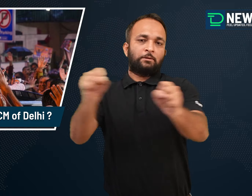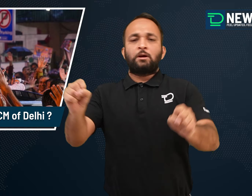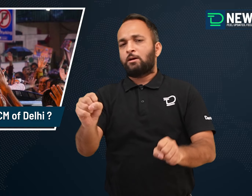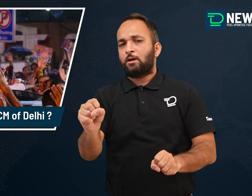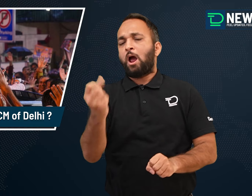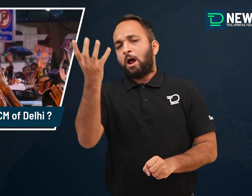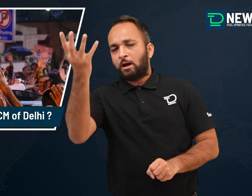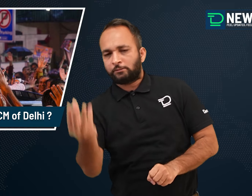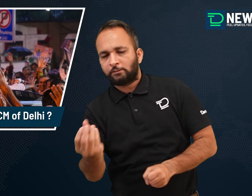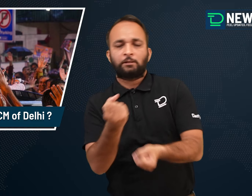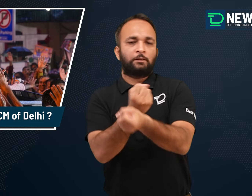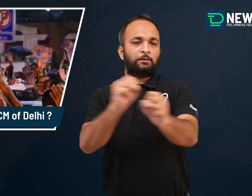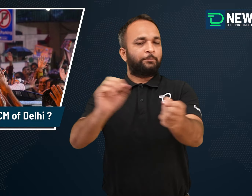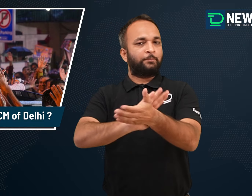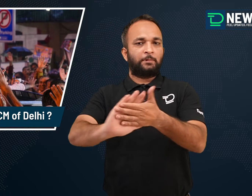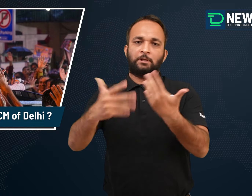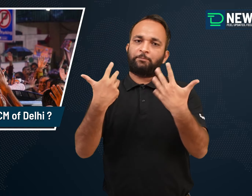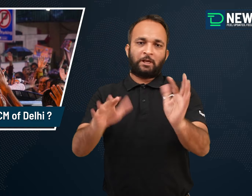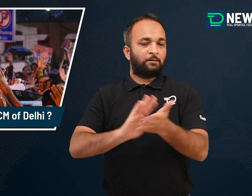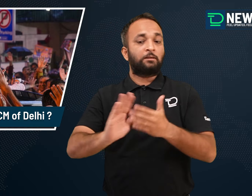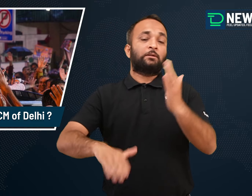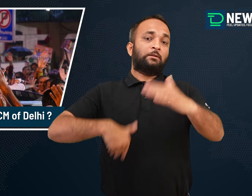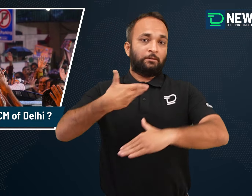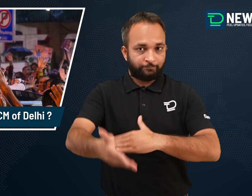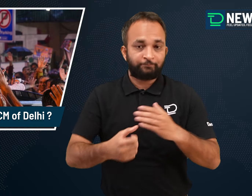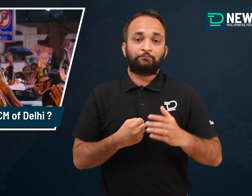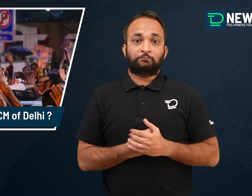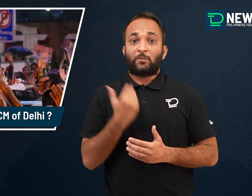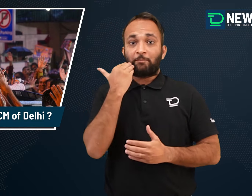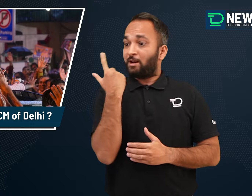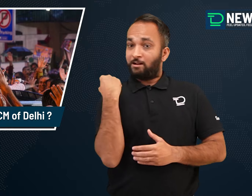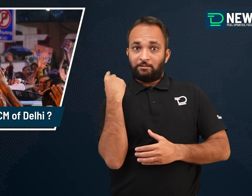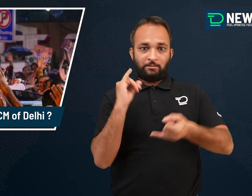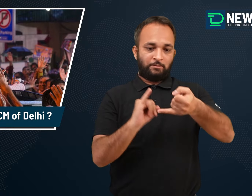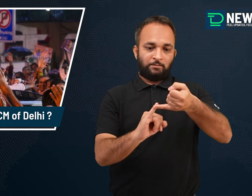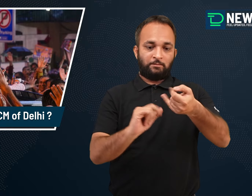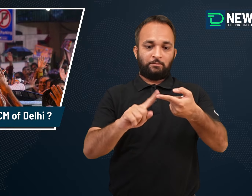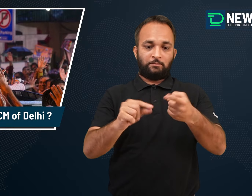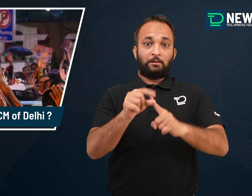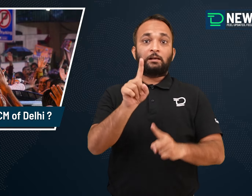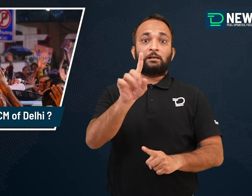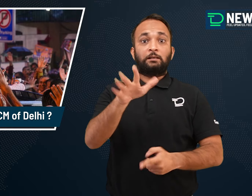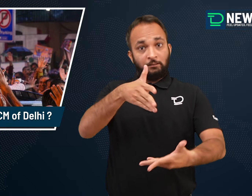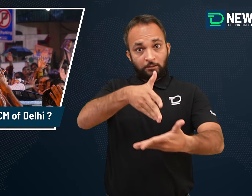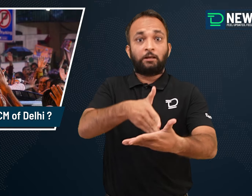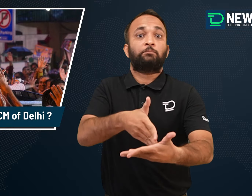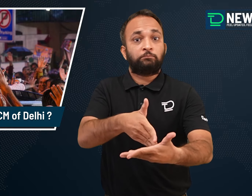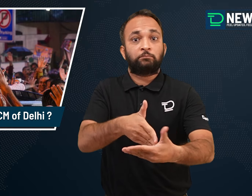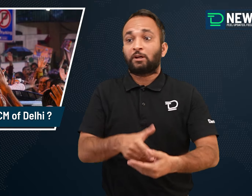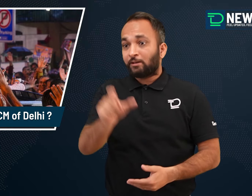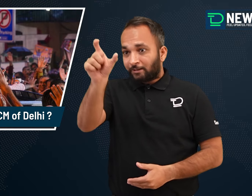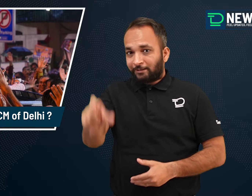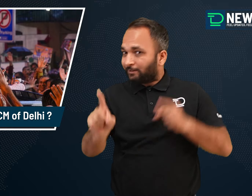He came out of jail later that evening. Following this, in a statement issued by him on September 15